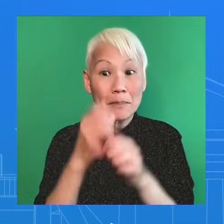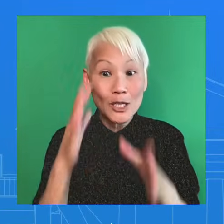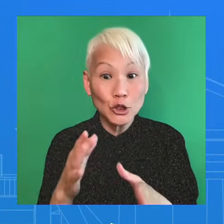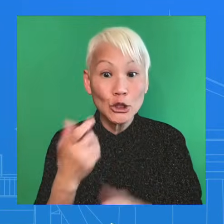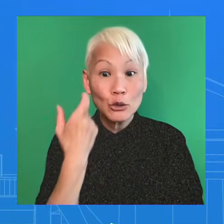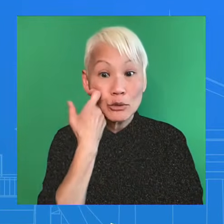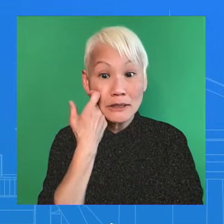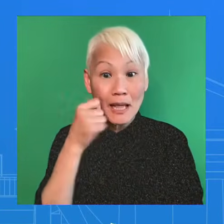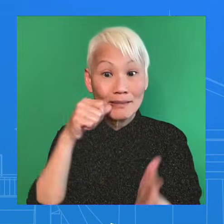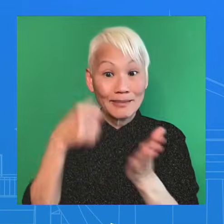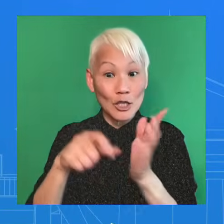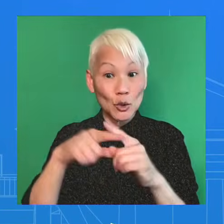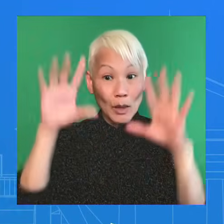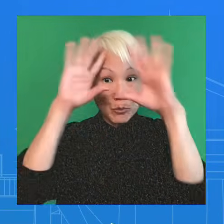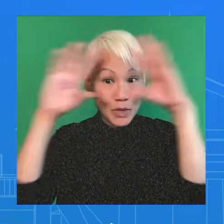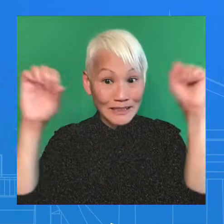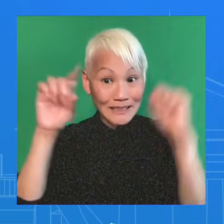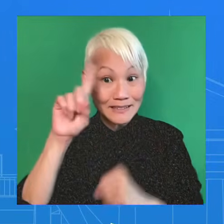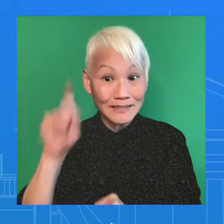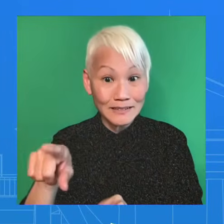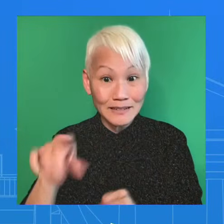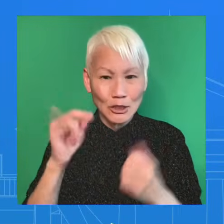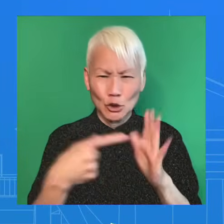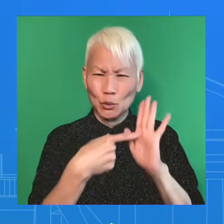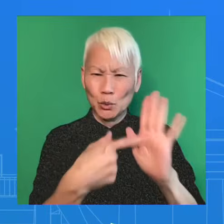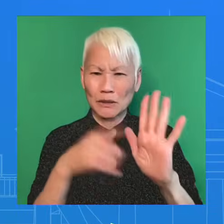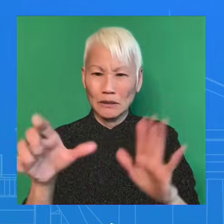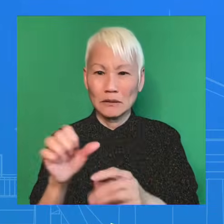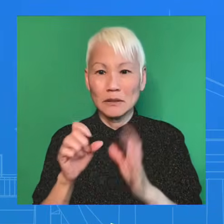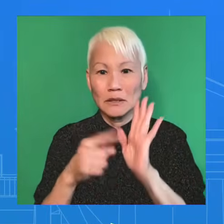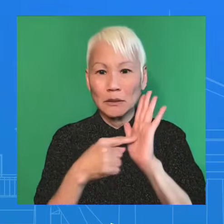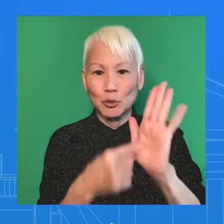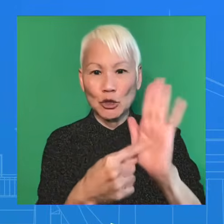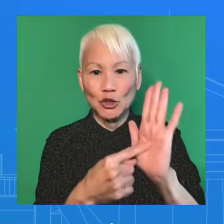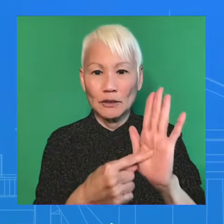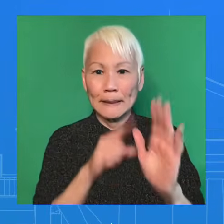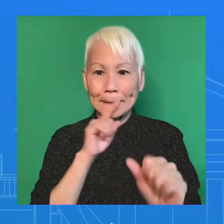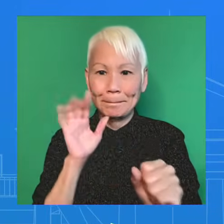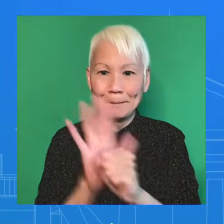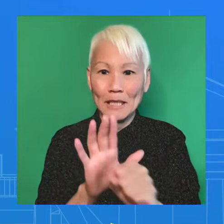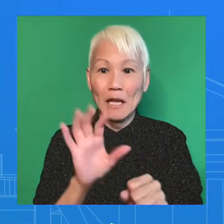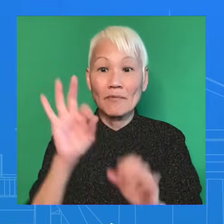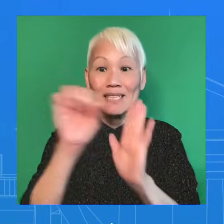And to demonstrate that commitment, the State Department, as you know, recently announced a 3C visa policy